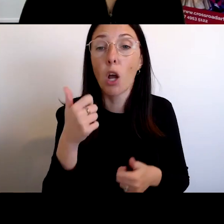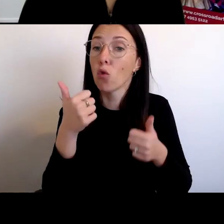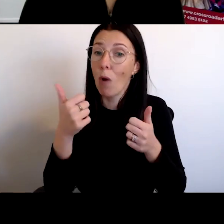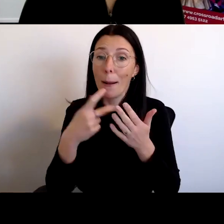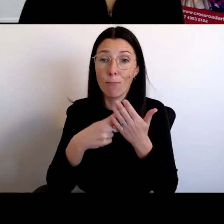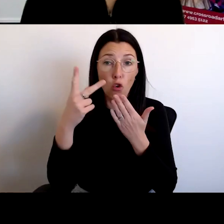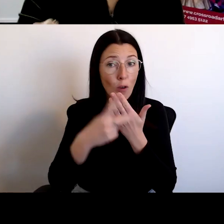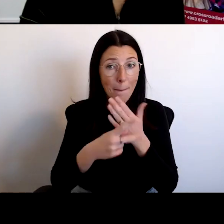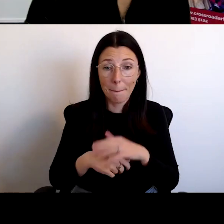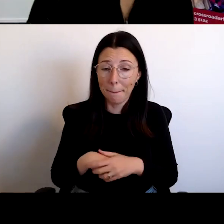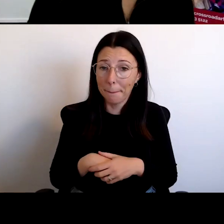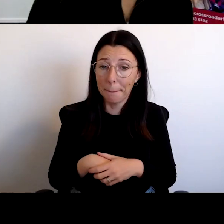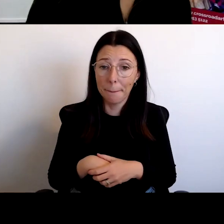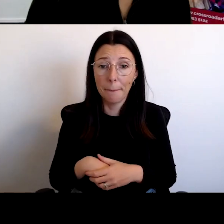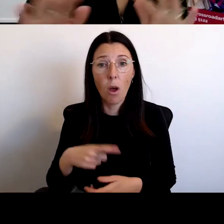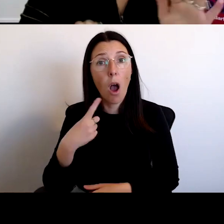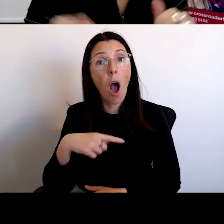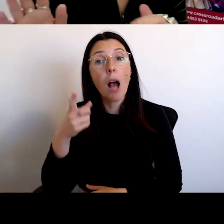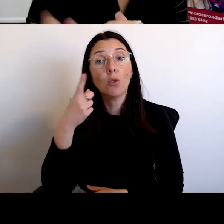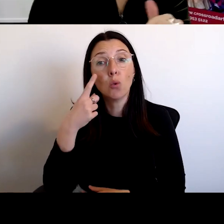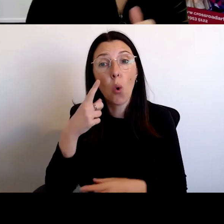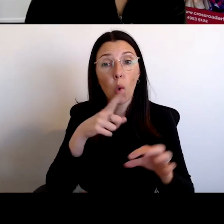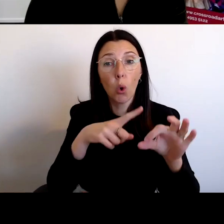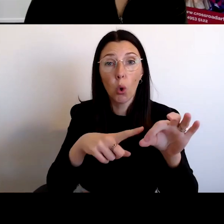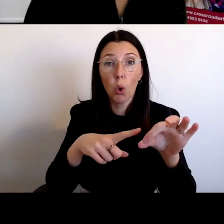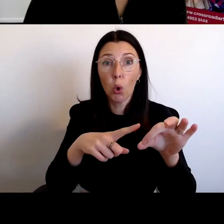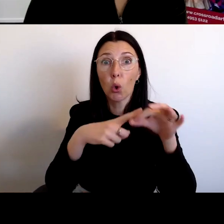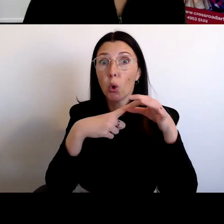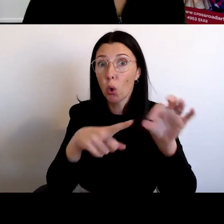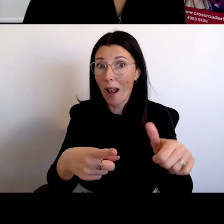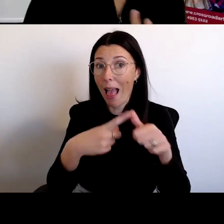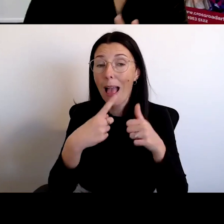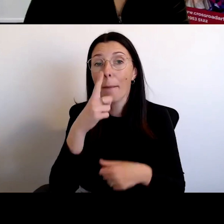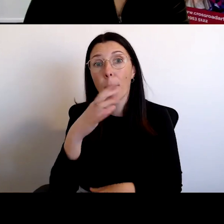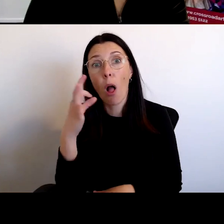but I saw in the Q&A, people were asking if you can spend it on a role,